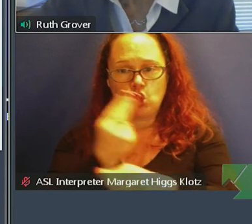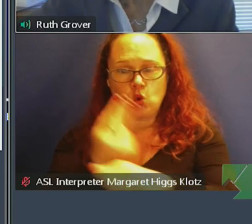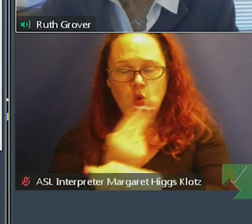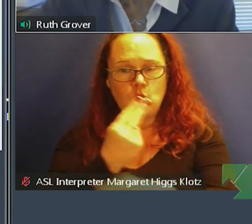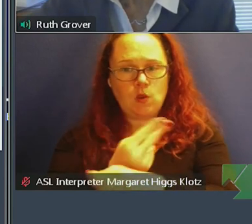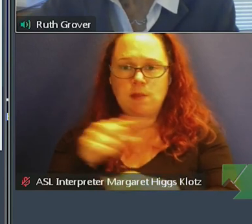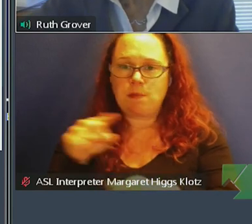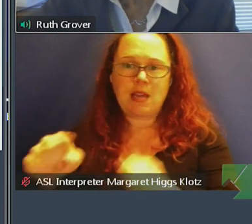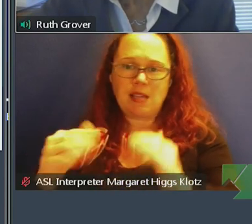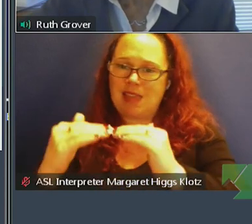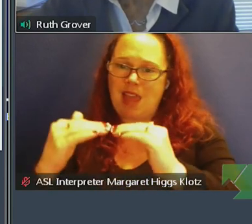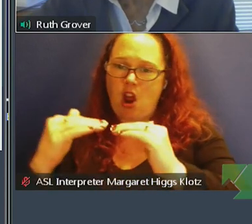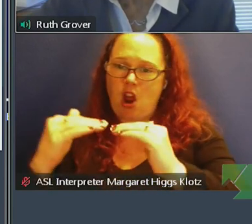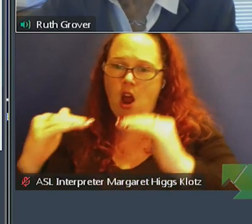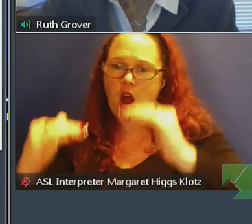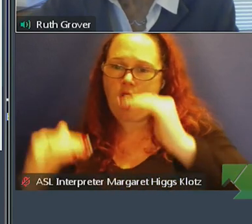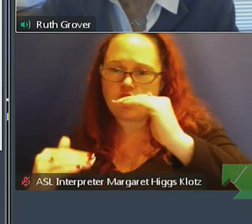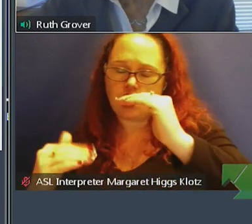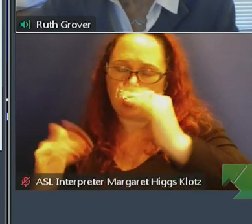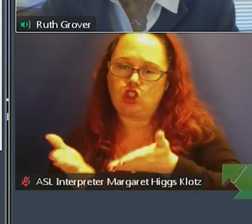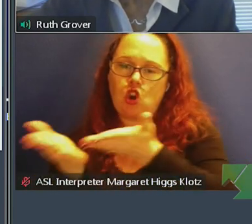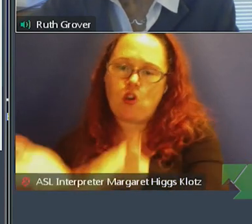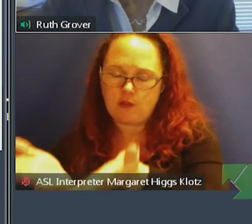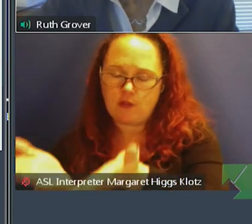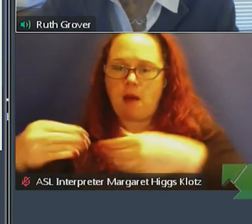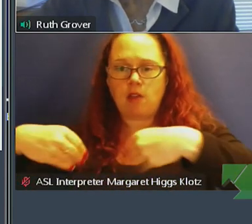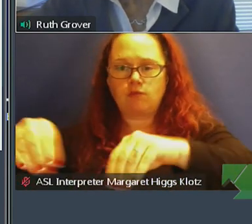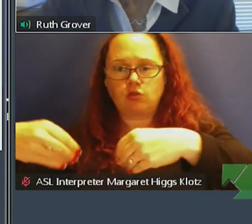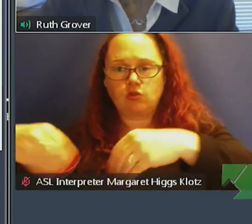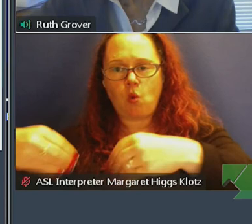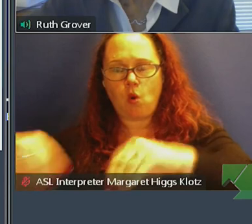standard retail goods and services and mixed use development